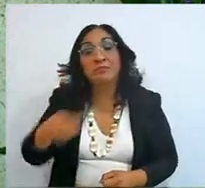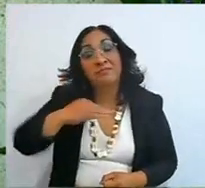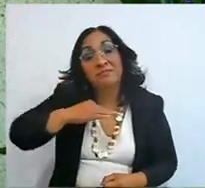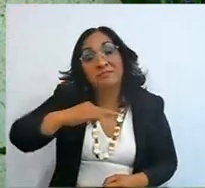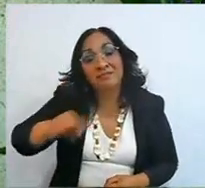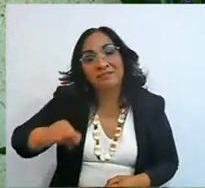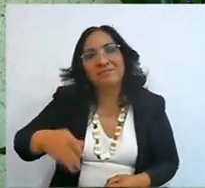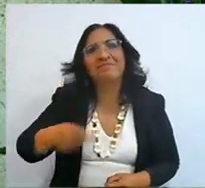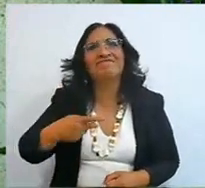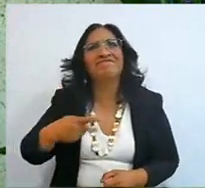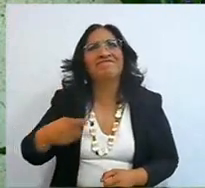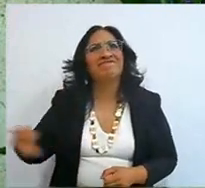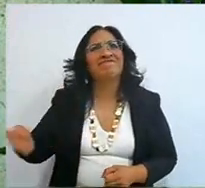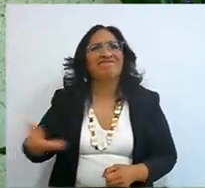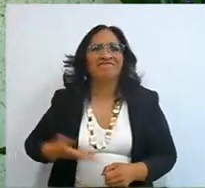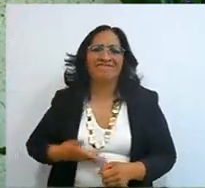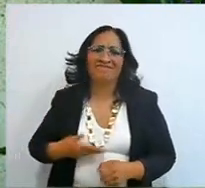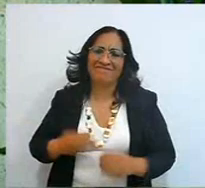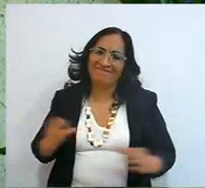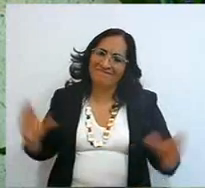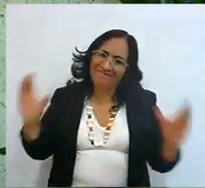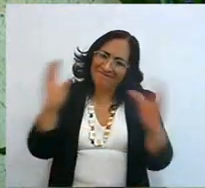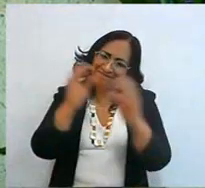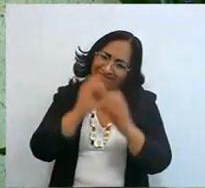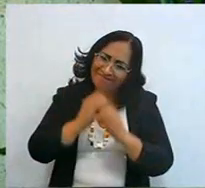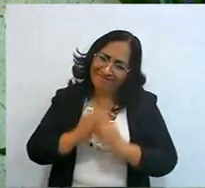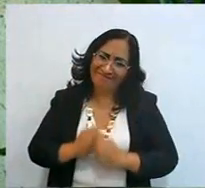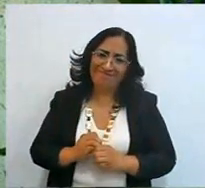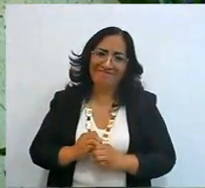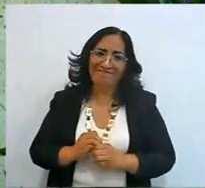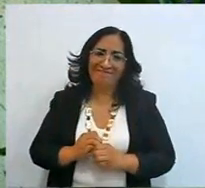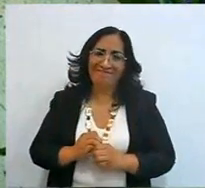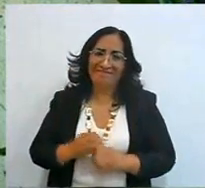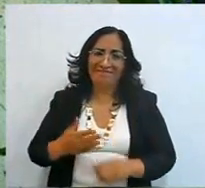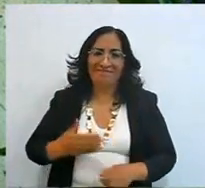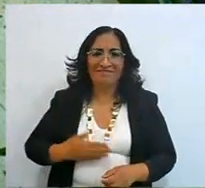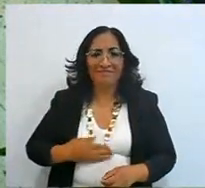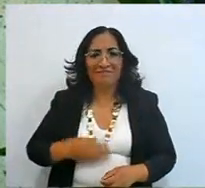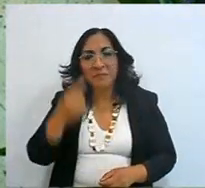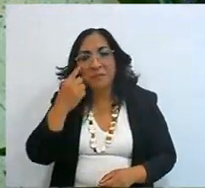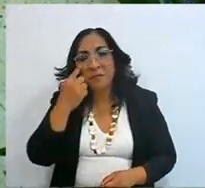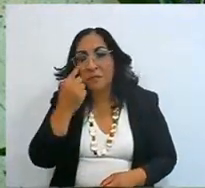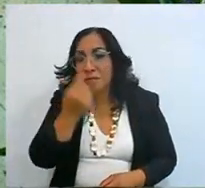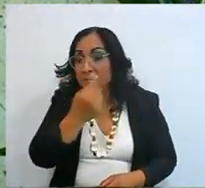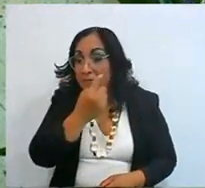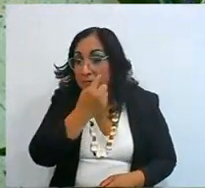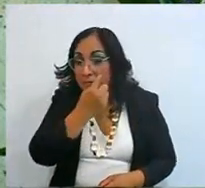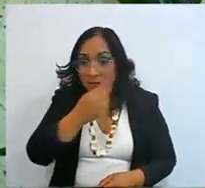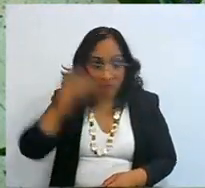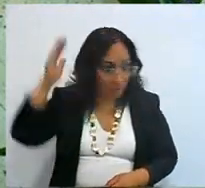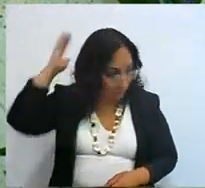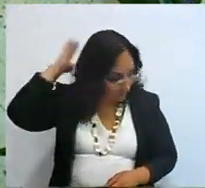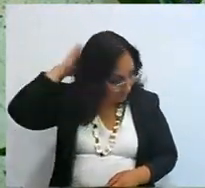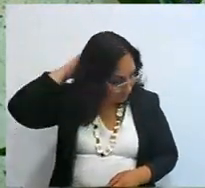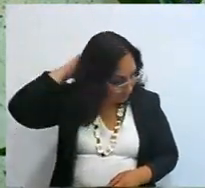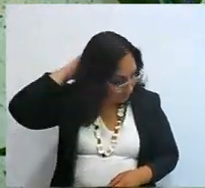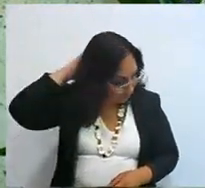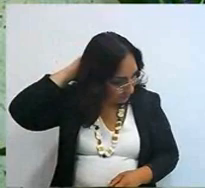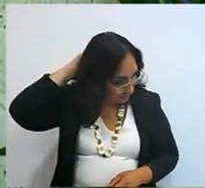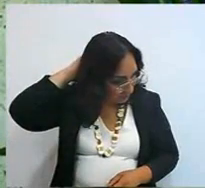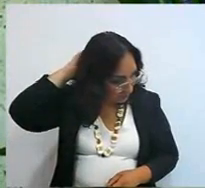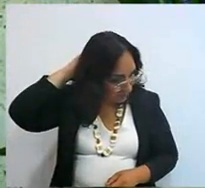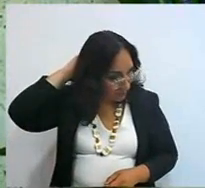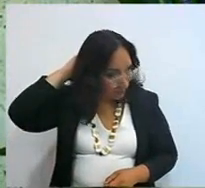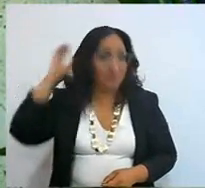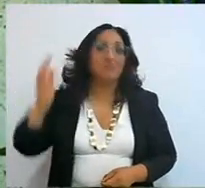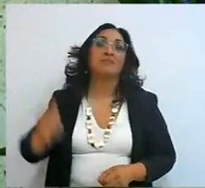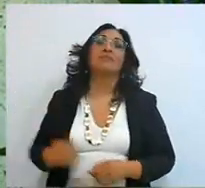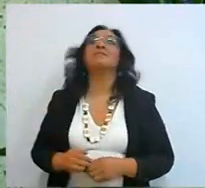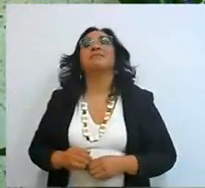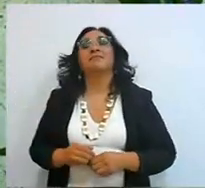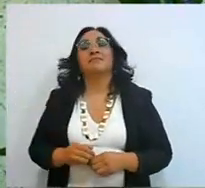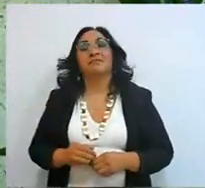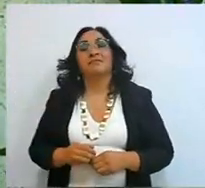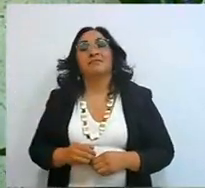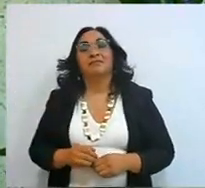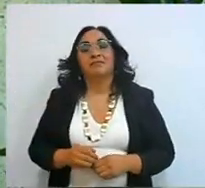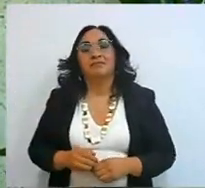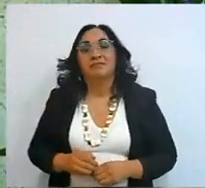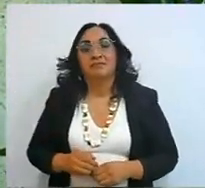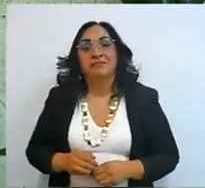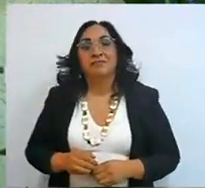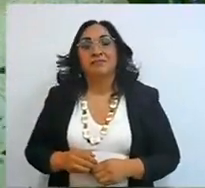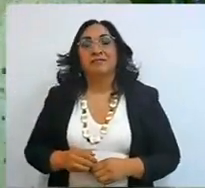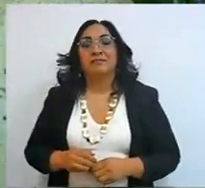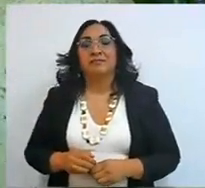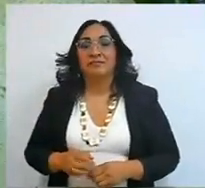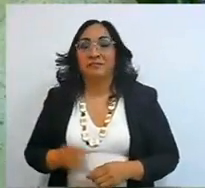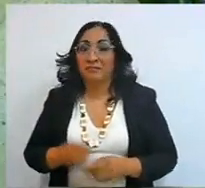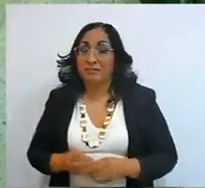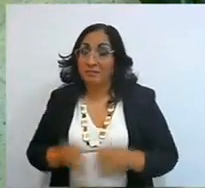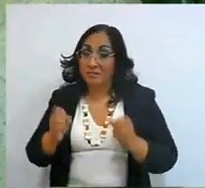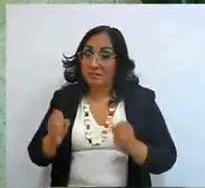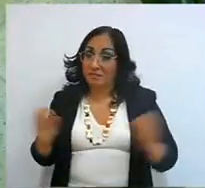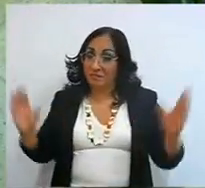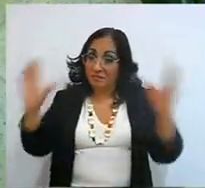The darkness that I have is behind, in the occiput, the back, the back here is where the darkness is,